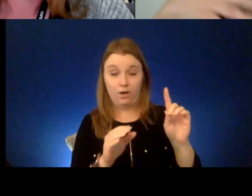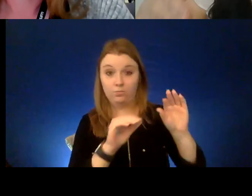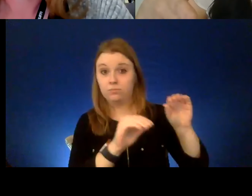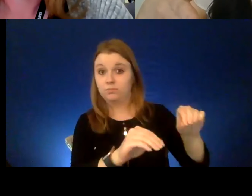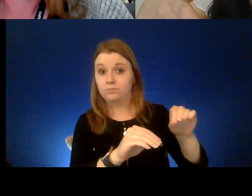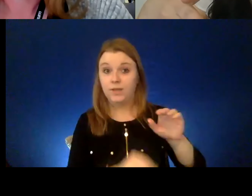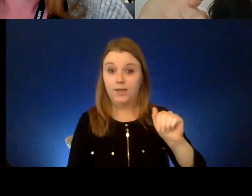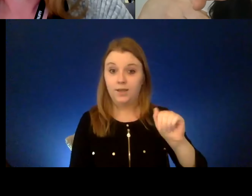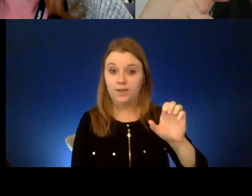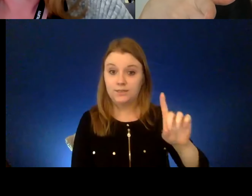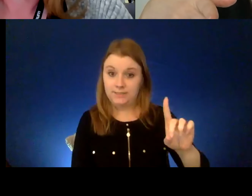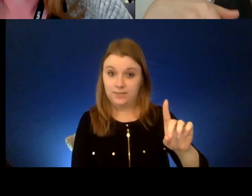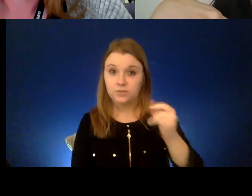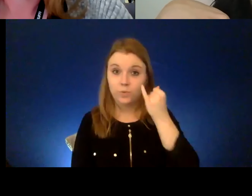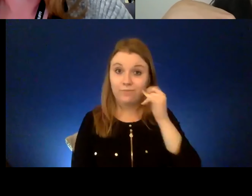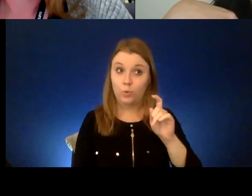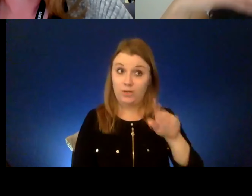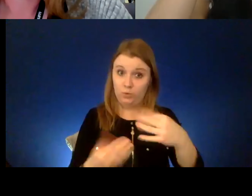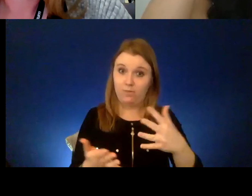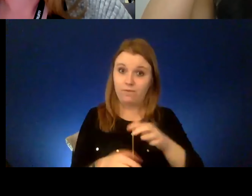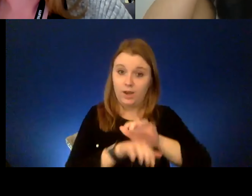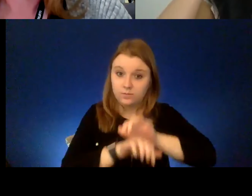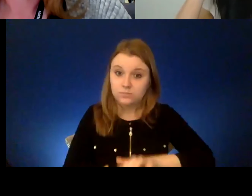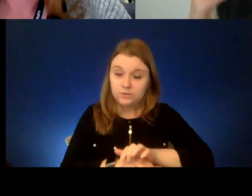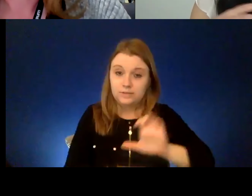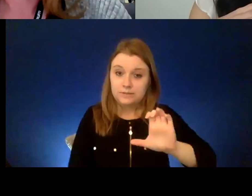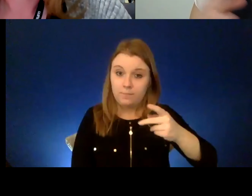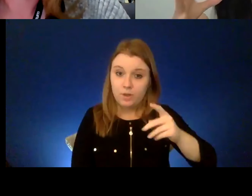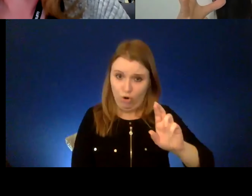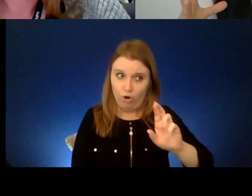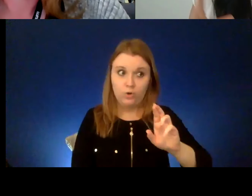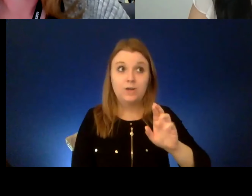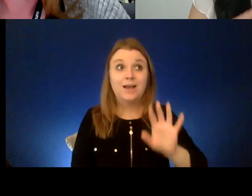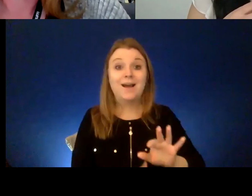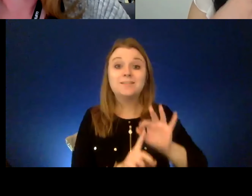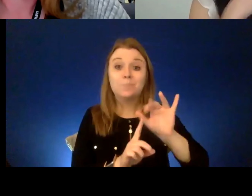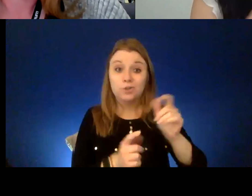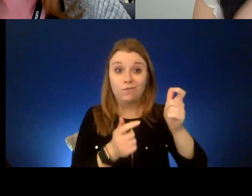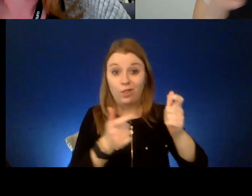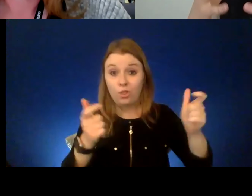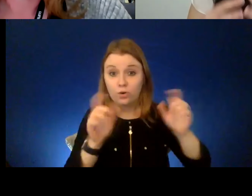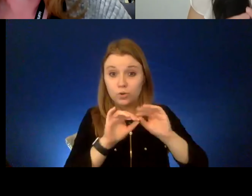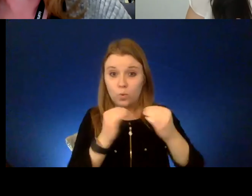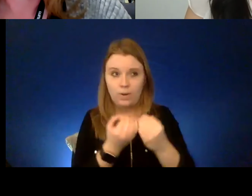So if you do need to provide CPR, especially if it's a large organization, making sure they know where they're located